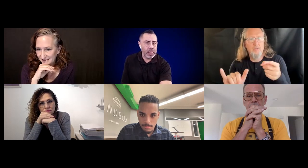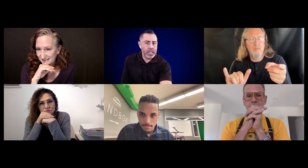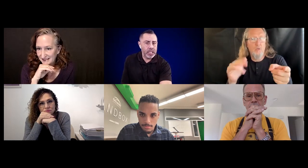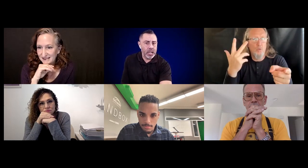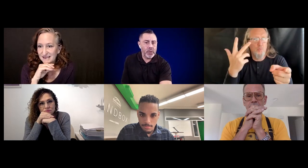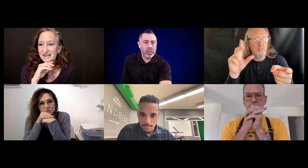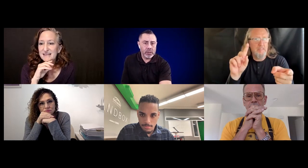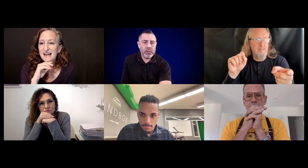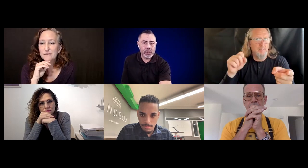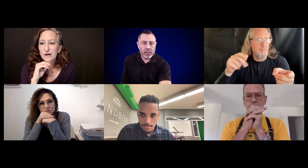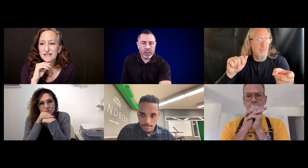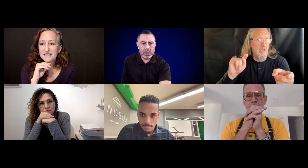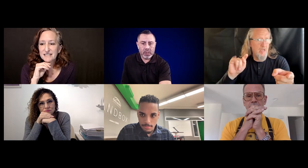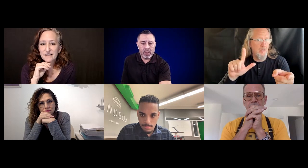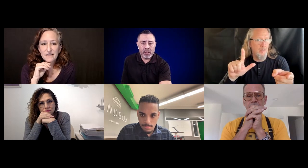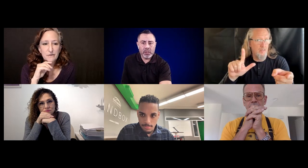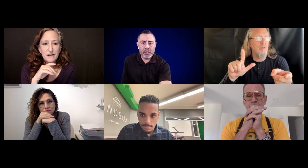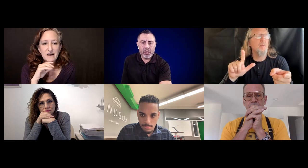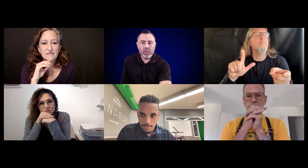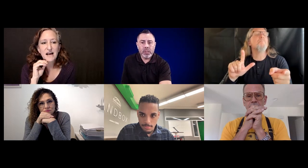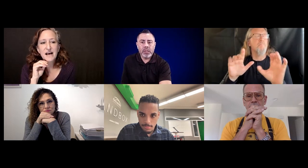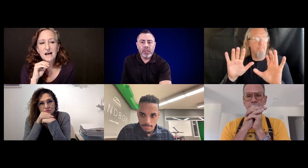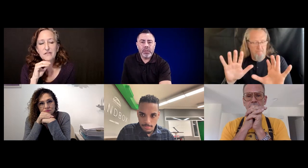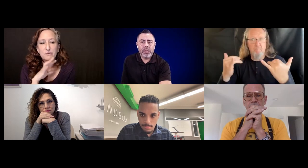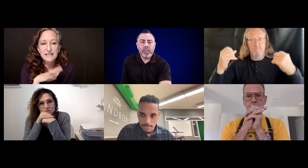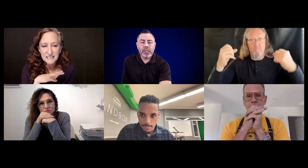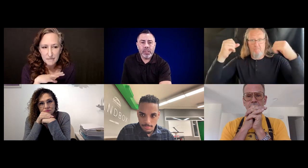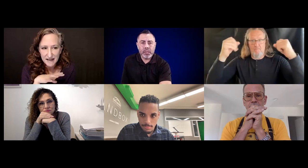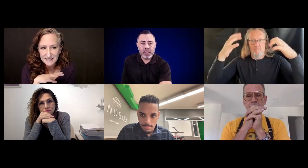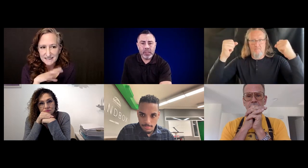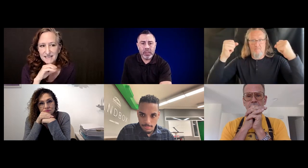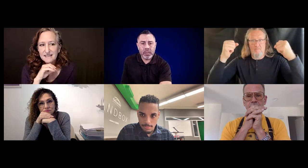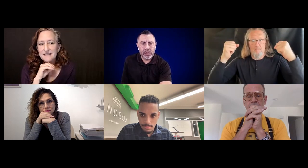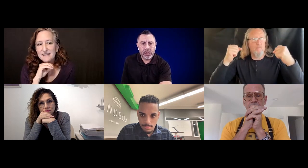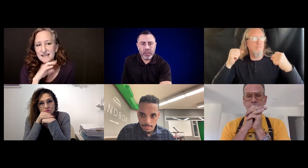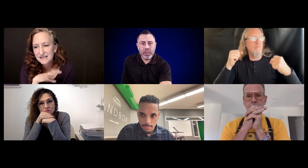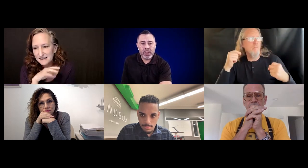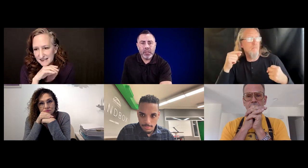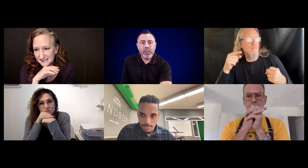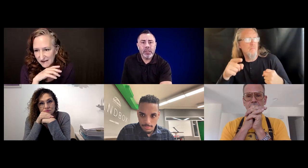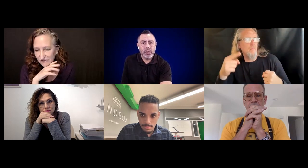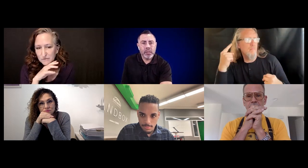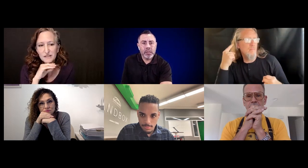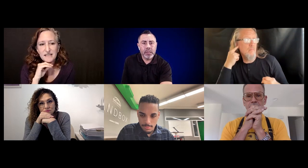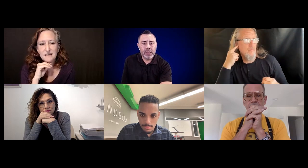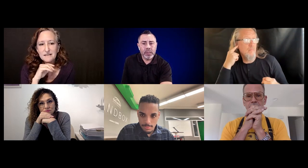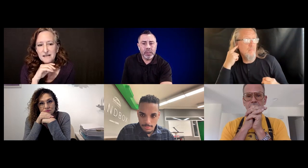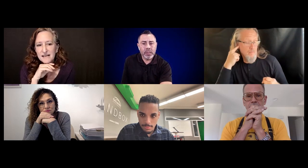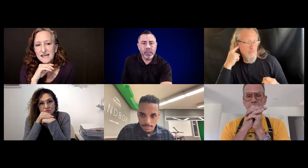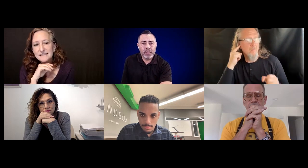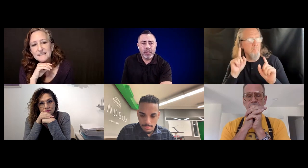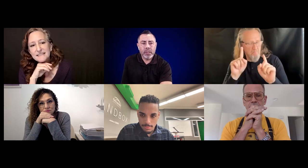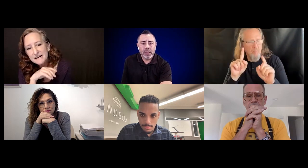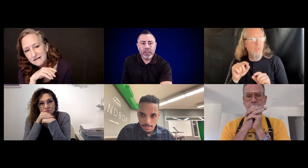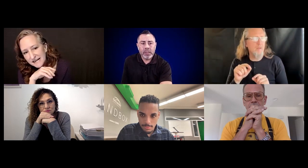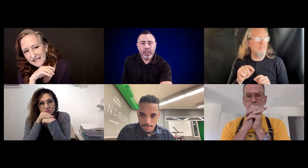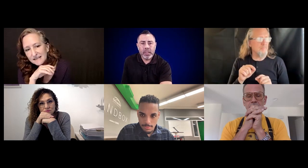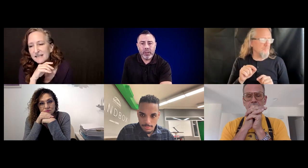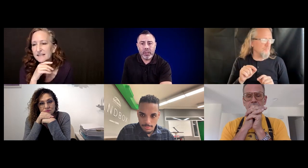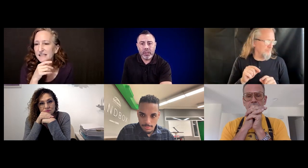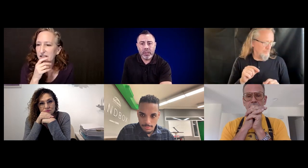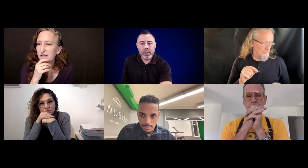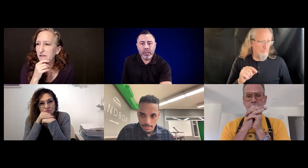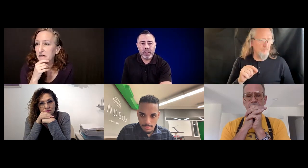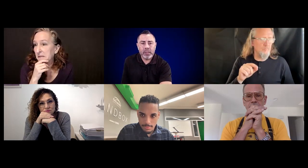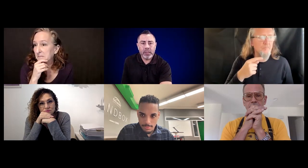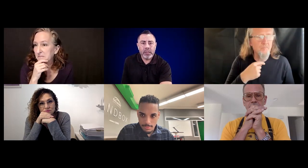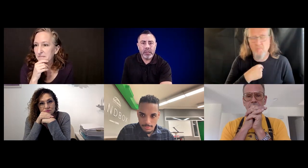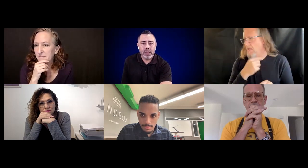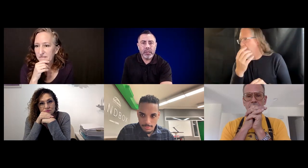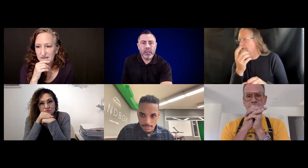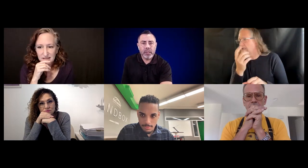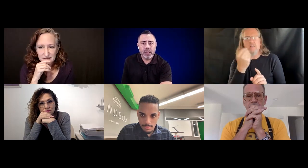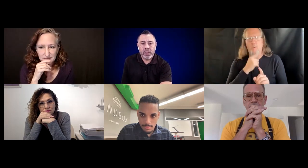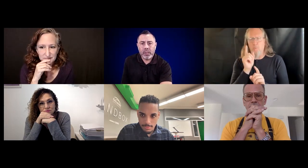Now notice. We have a 3D space and in the deaf community and linearity in the hearing community